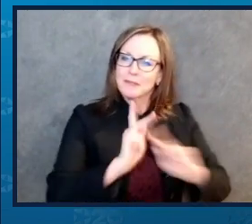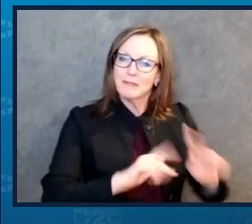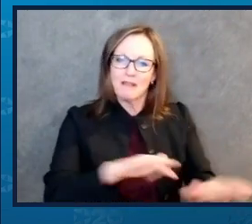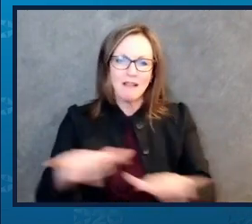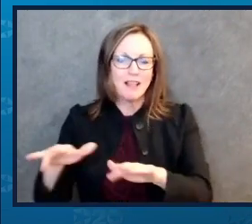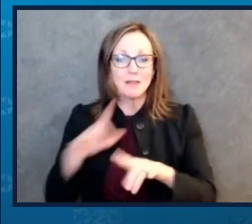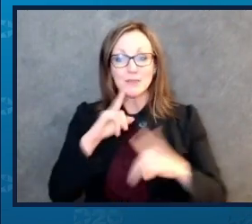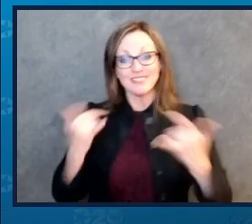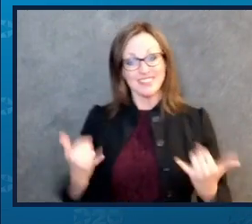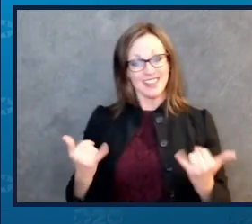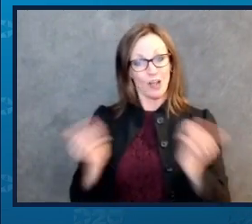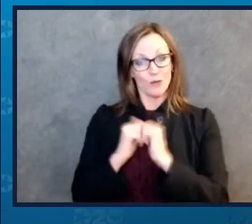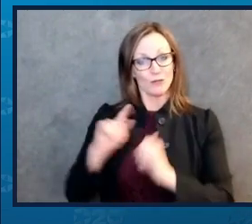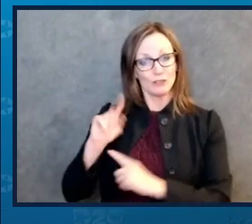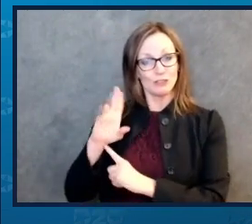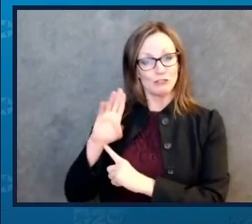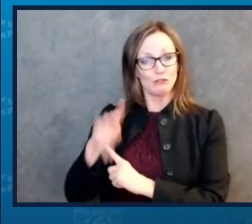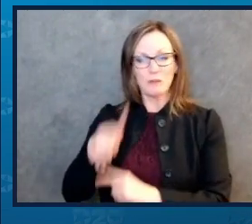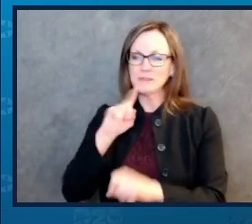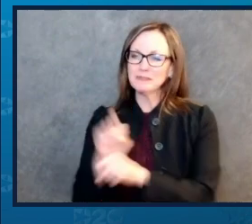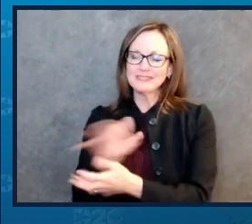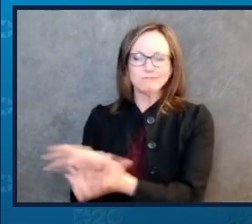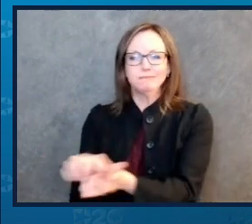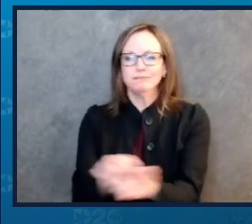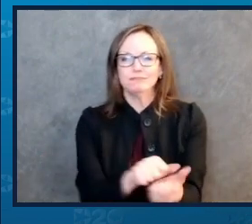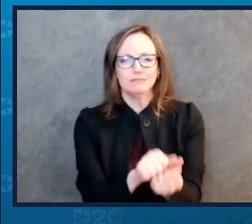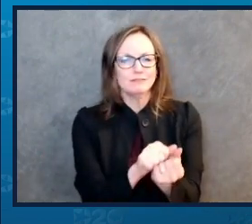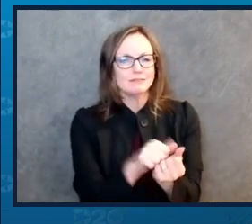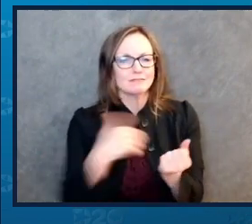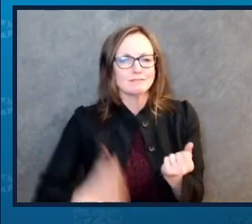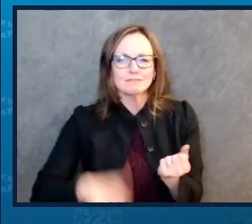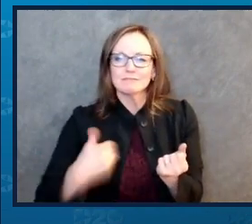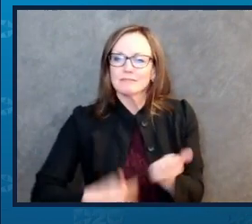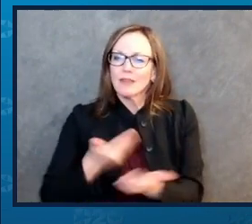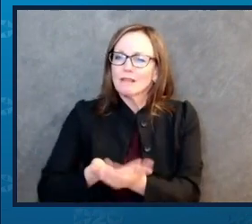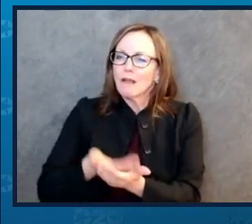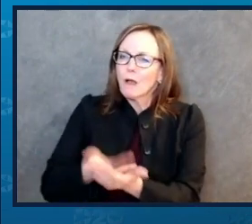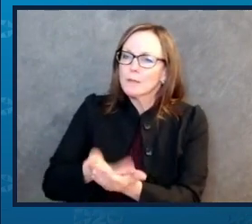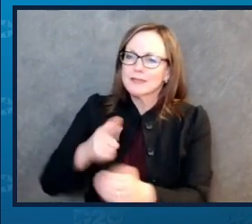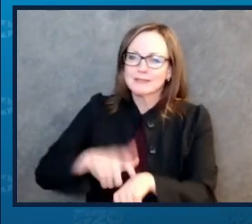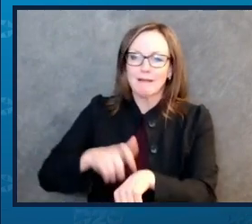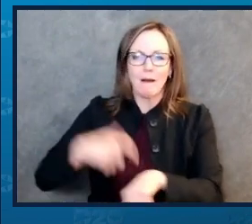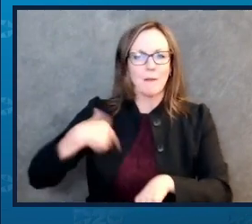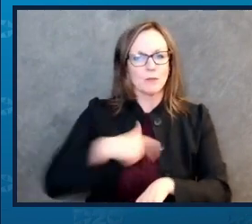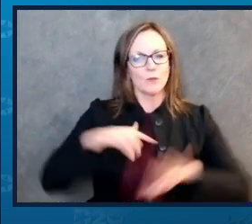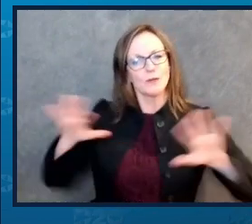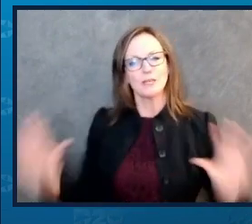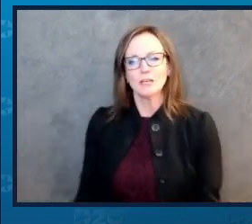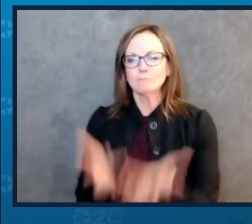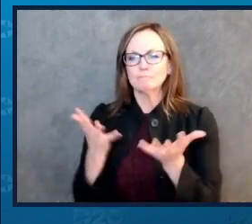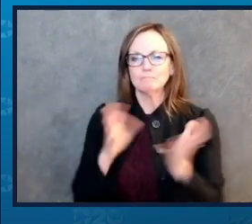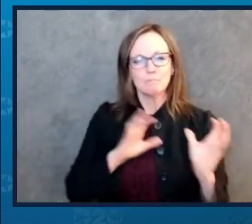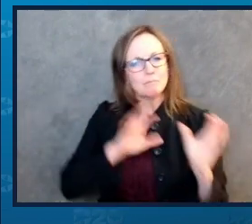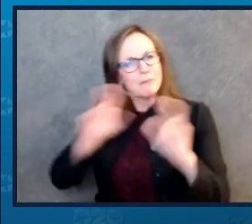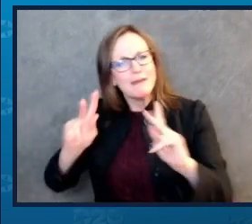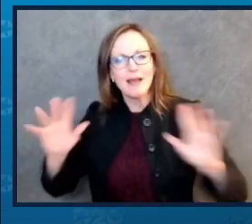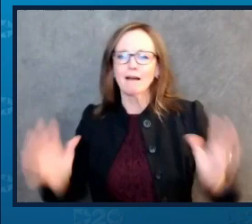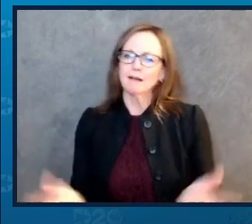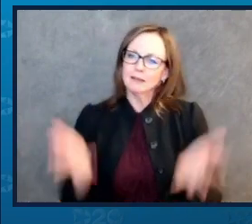MILLIONS OF ESSENTIAL WORKERS ARE PUTTING THEIR LIVES AT RISK WITH LITTLE PLO TEXS. AND MILLIONS MORE ARE JUST PLAN